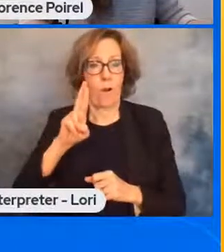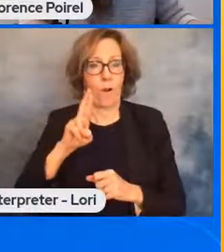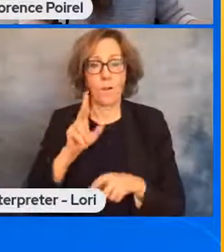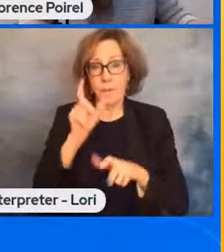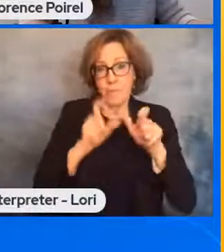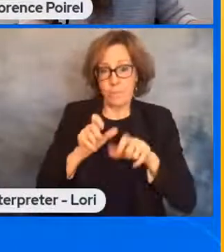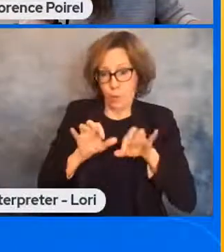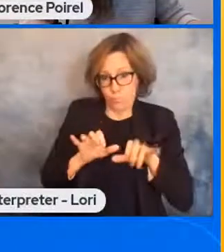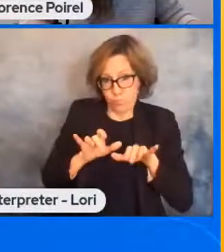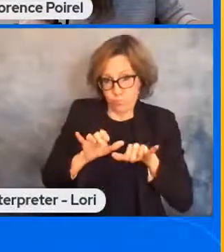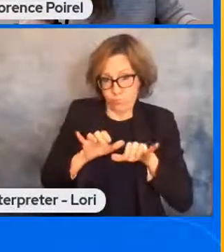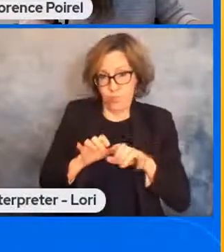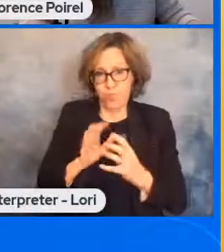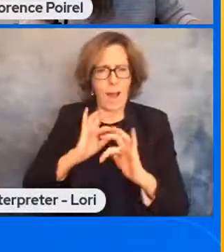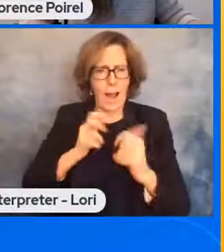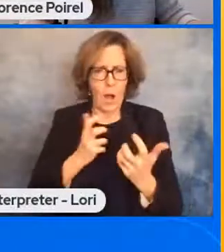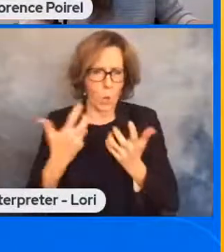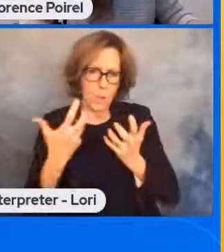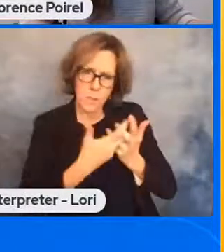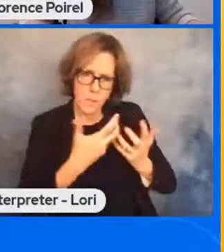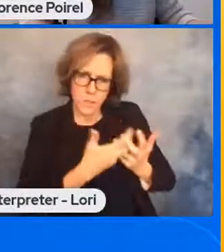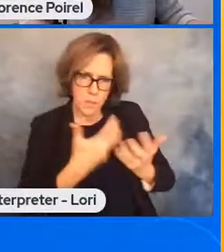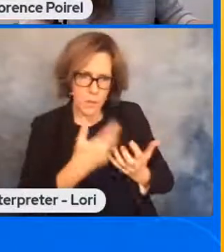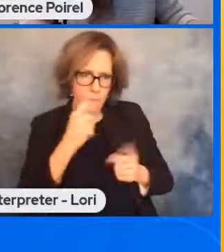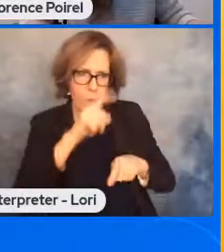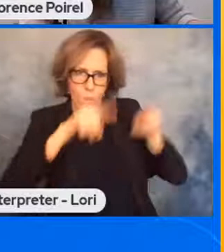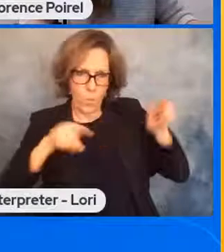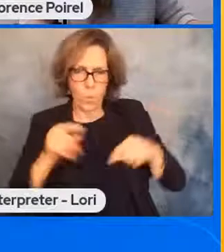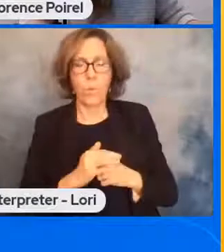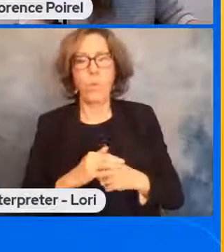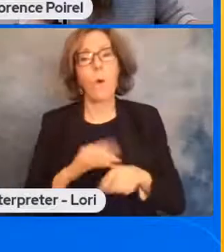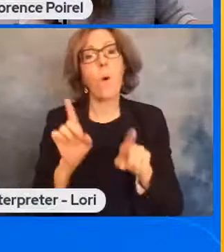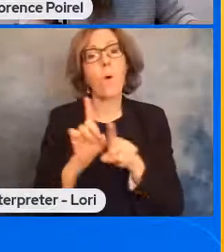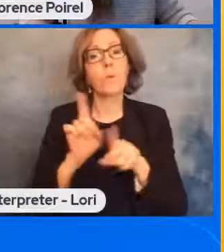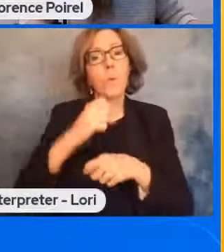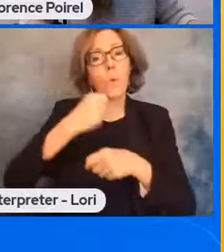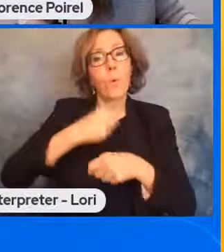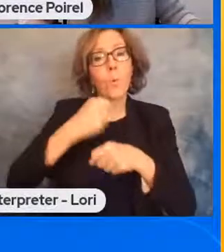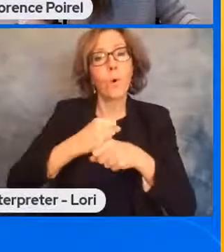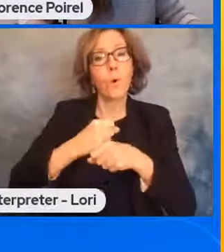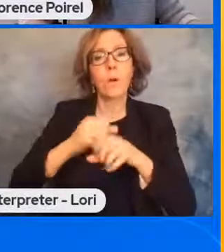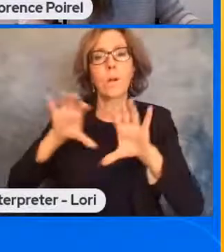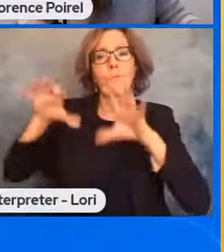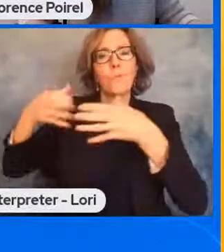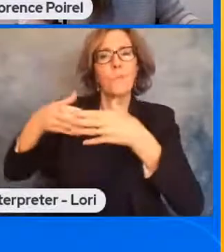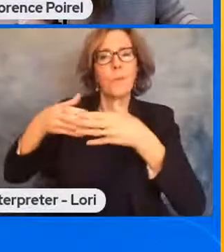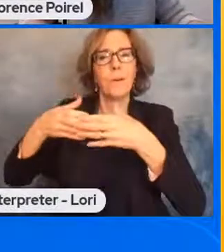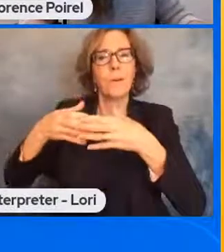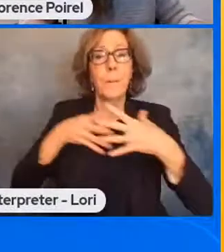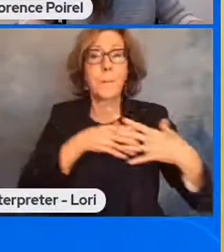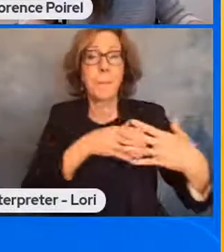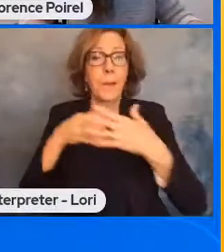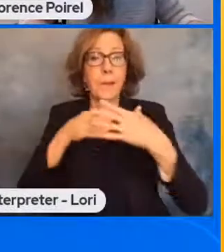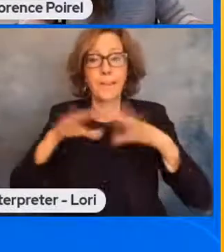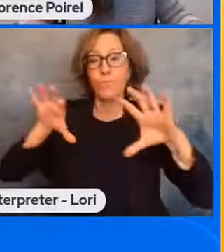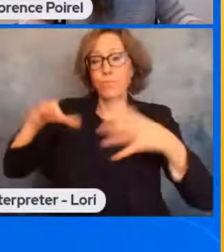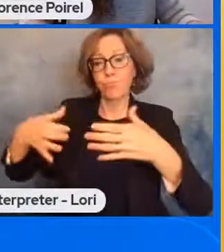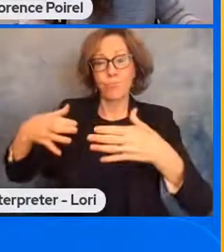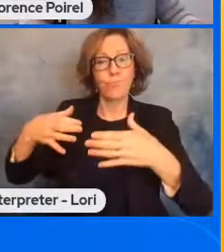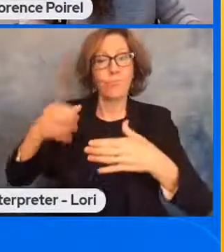for the American Foundation for the blind and for the GAAD Foundation. And finally, Christopher has a degree in music